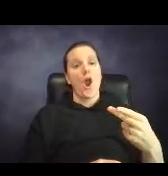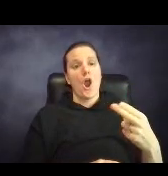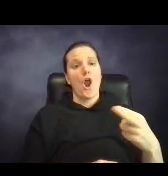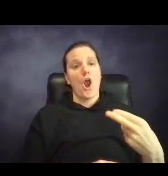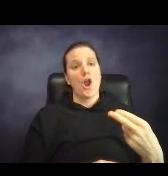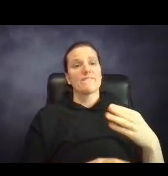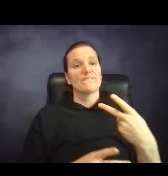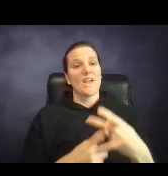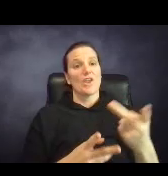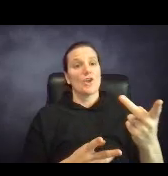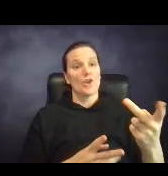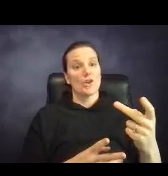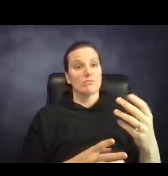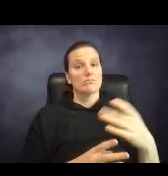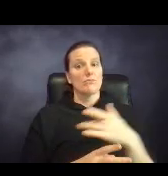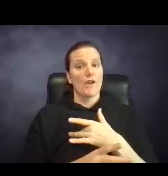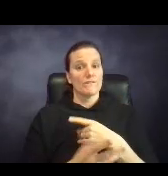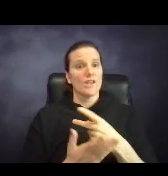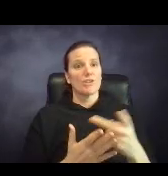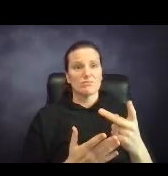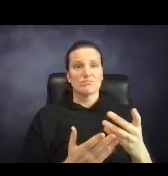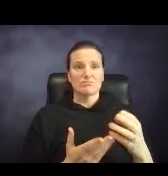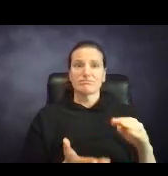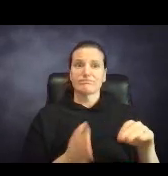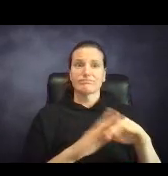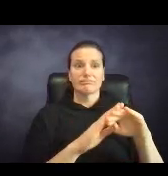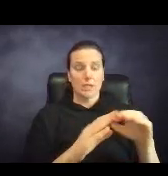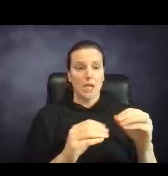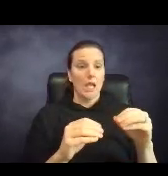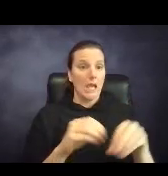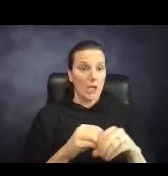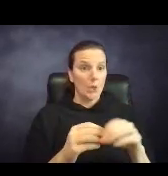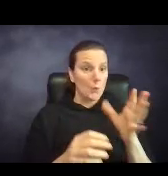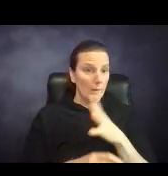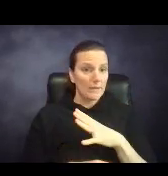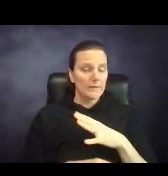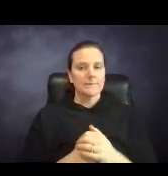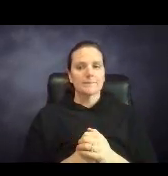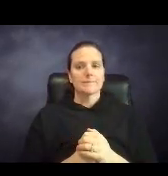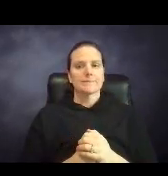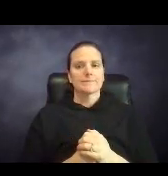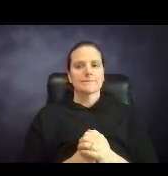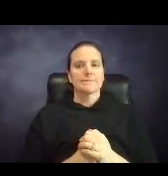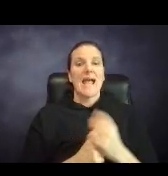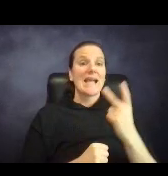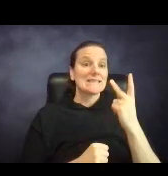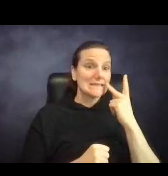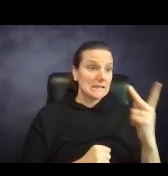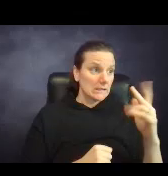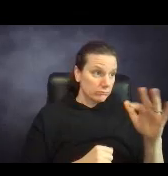And we're, I see that clinically, I see the, the deleterious effects of, of the women I see because I'm in urogynecology.